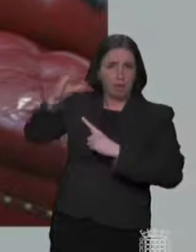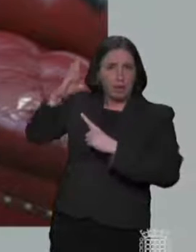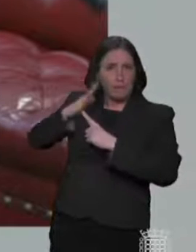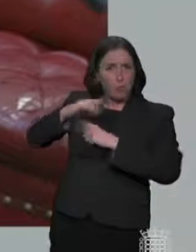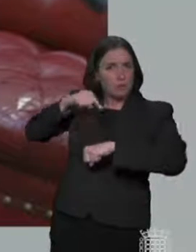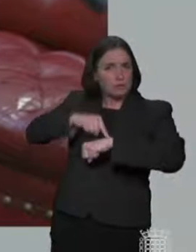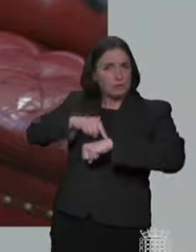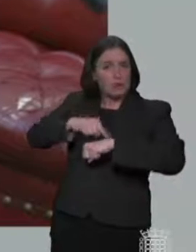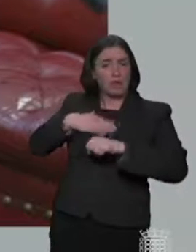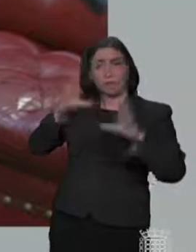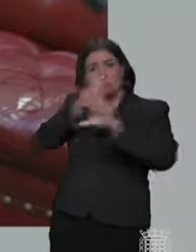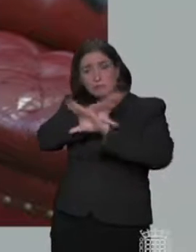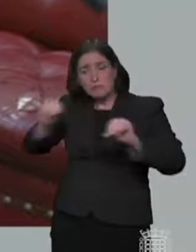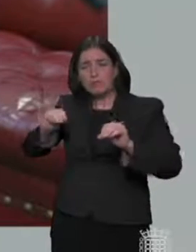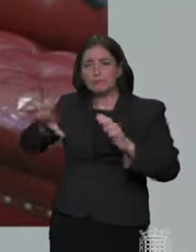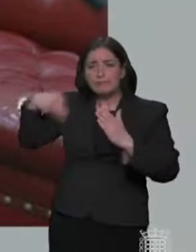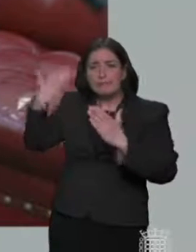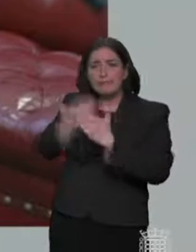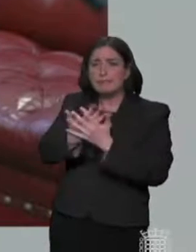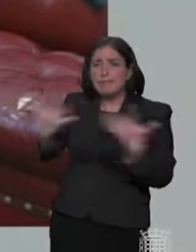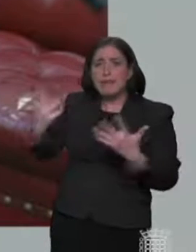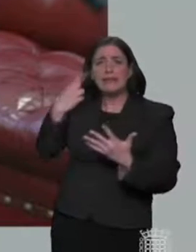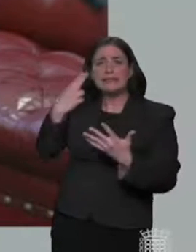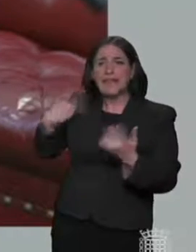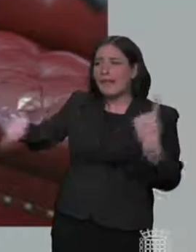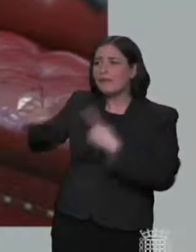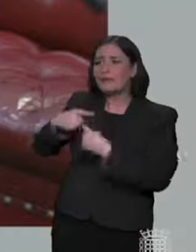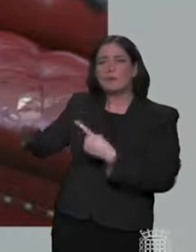people who've been in touch with me about this bill phillip linega from hearing advisory service